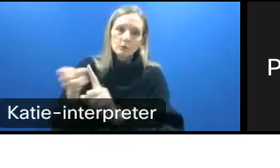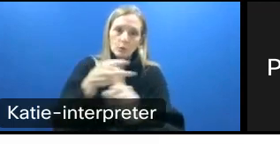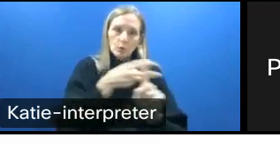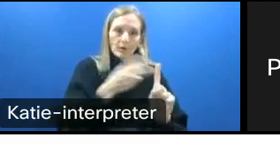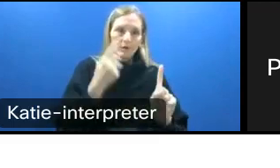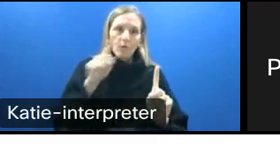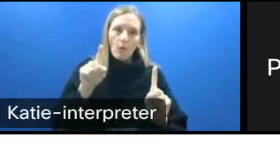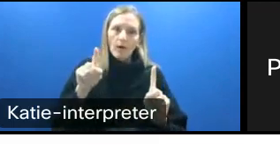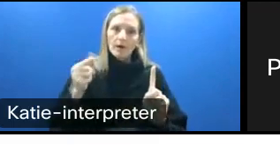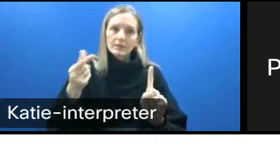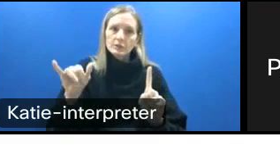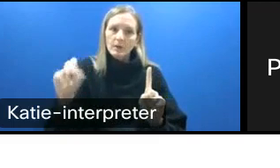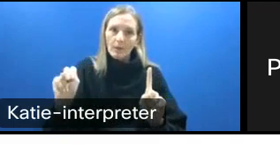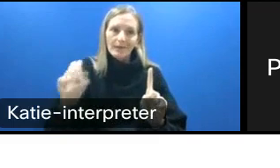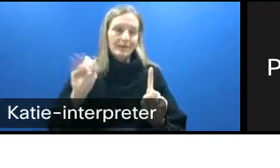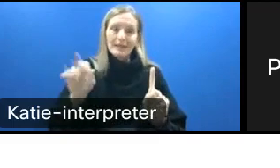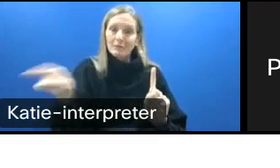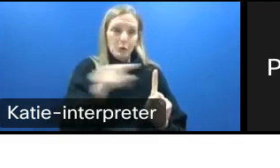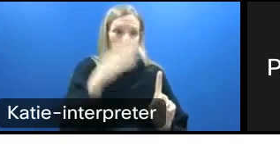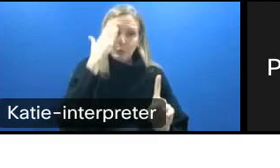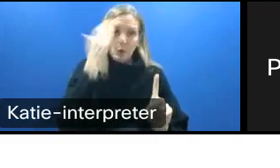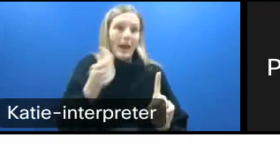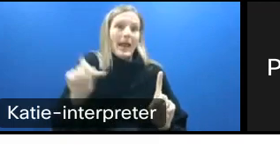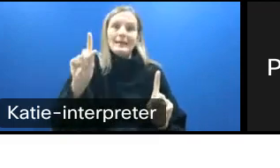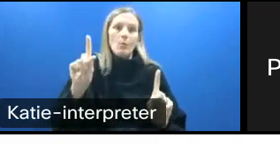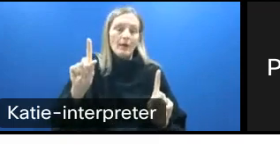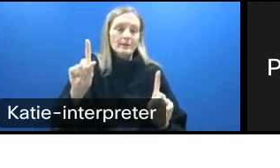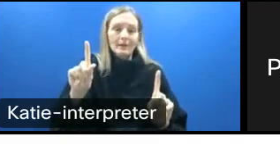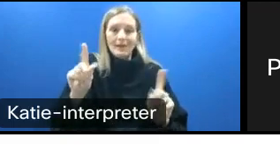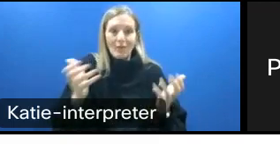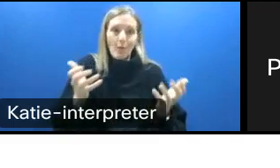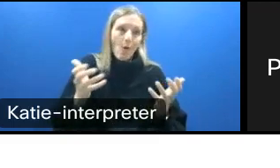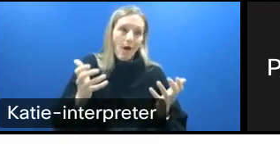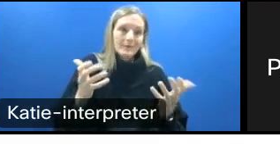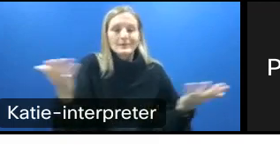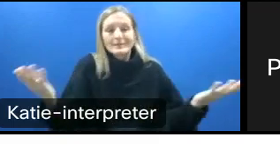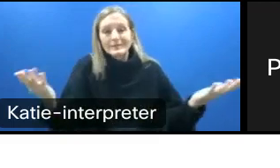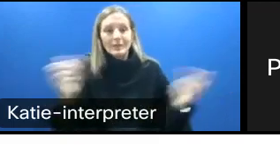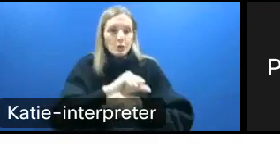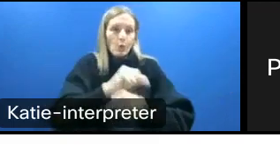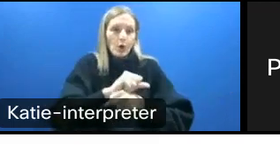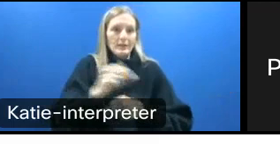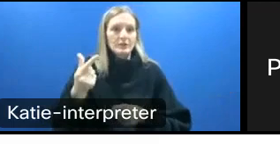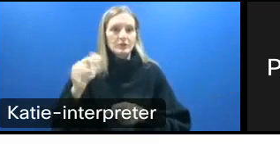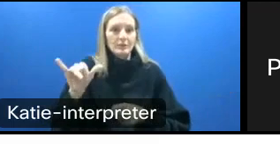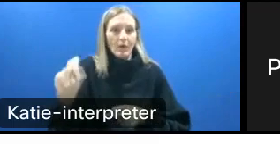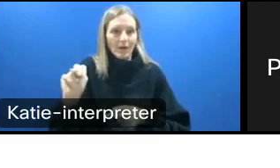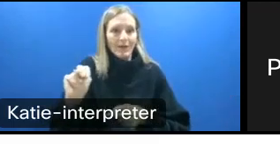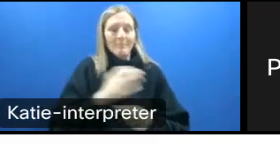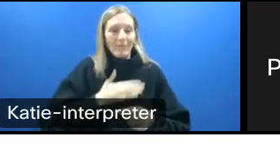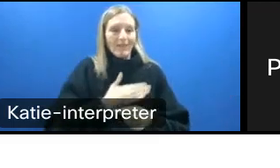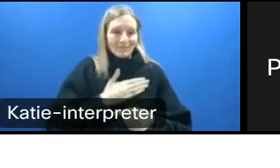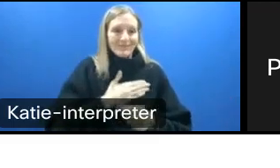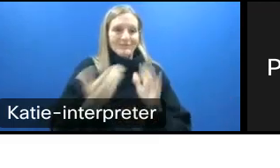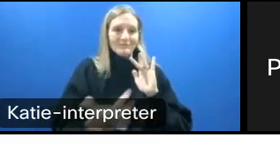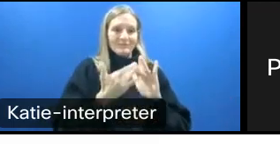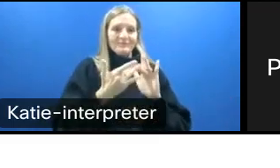So anybody who knows anyone who's an MBE and wants to look into please send me a real cool. Is that serious?